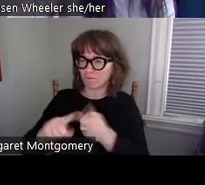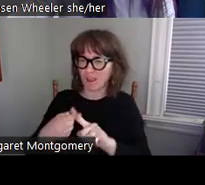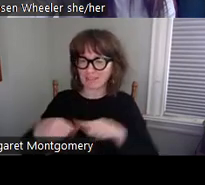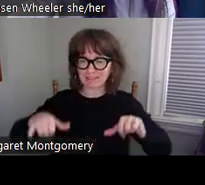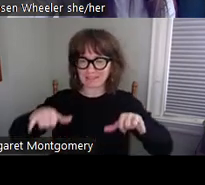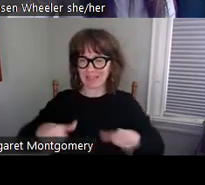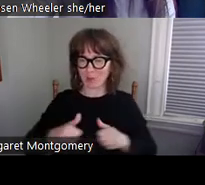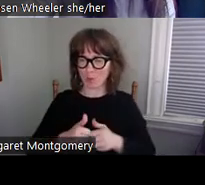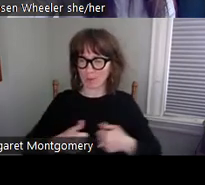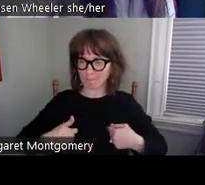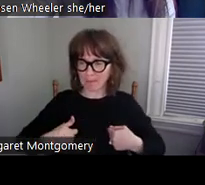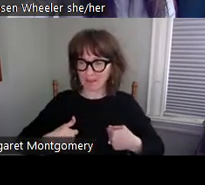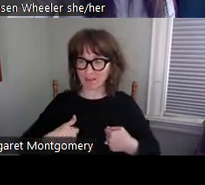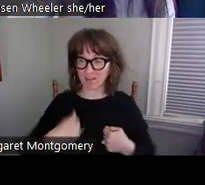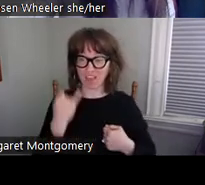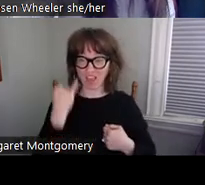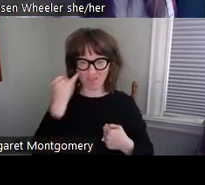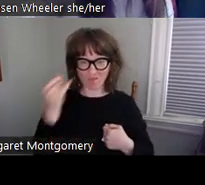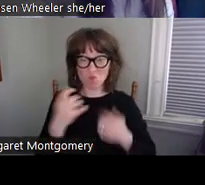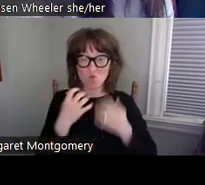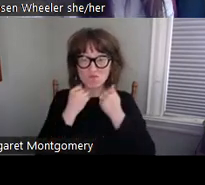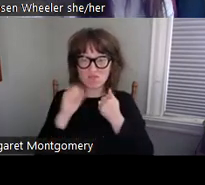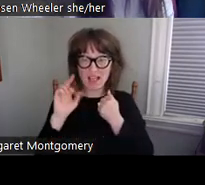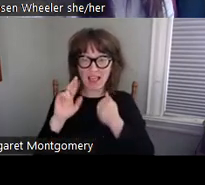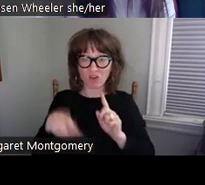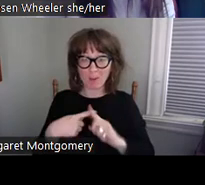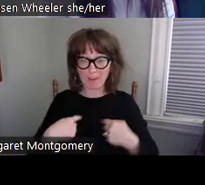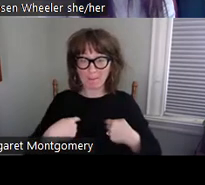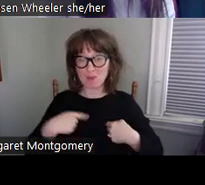12:32:38 Sorry but that not as well as they could have but that's a great example, as